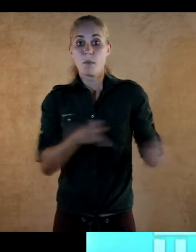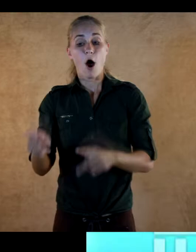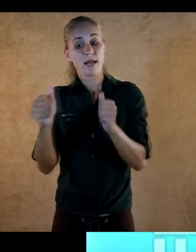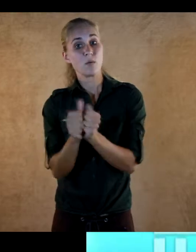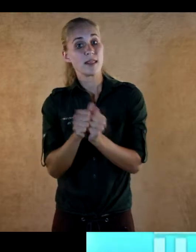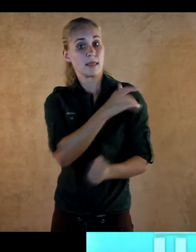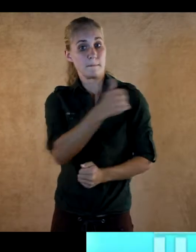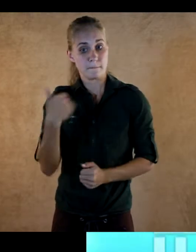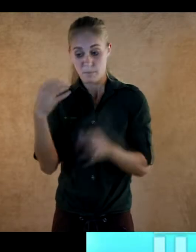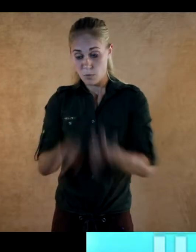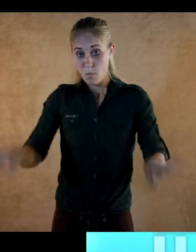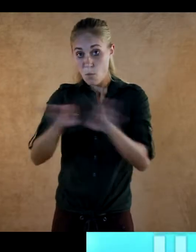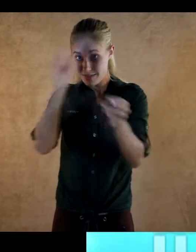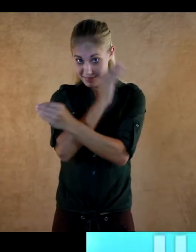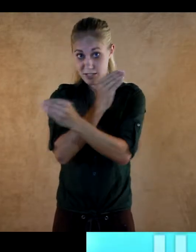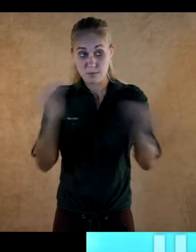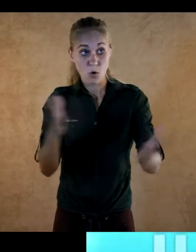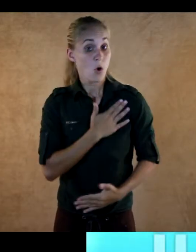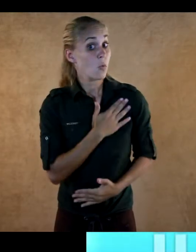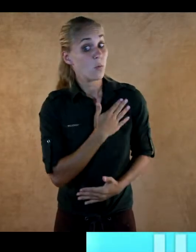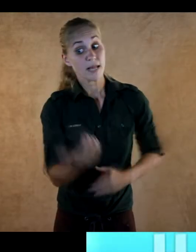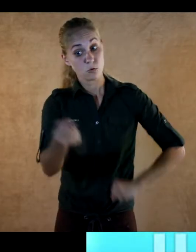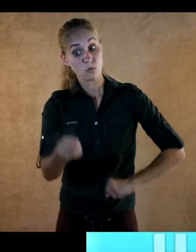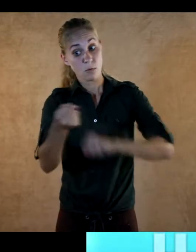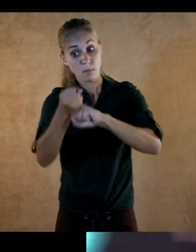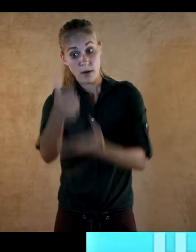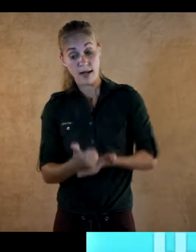It's important to let them know that you're willing to host their first party with them.